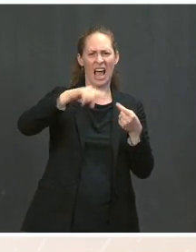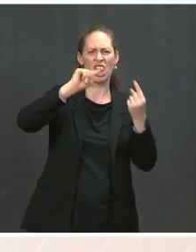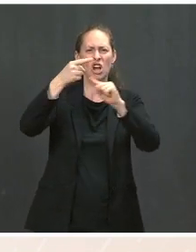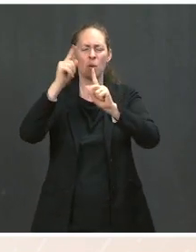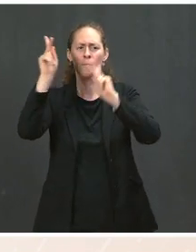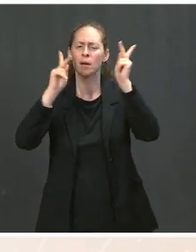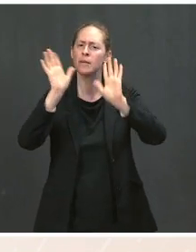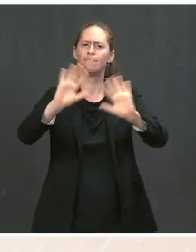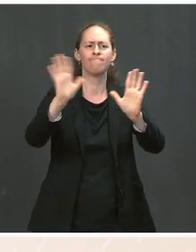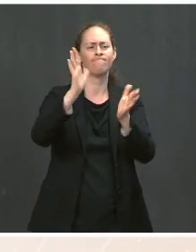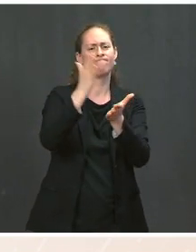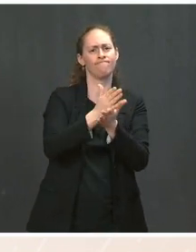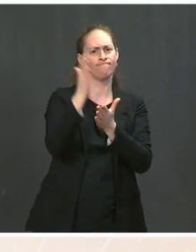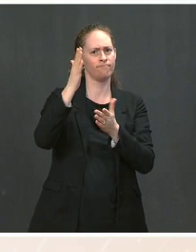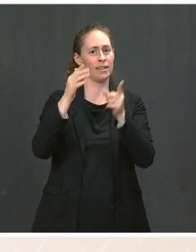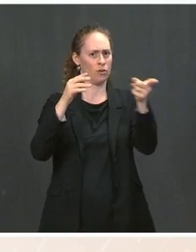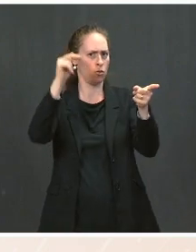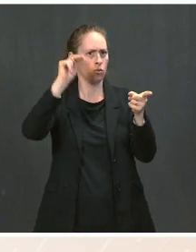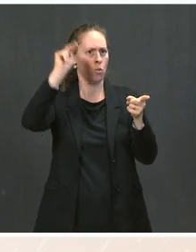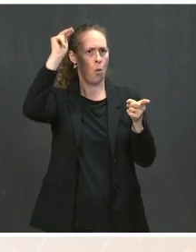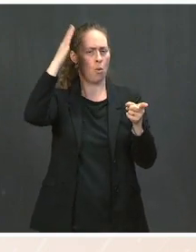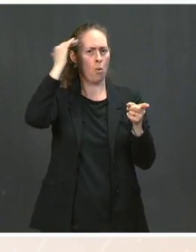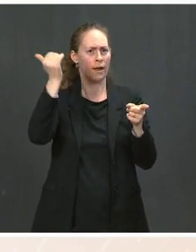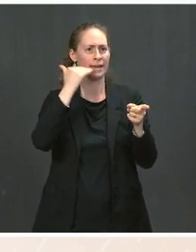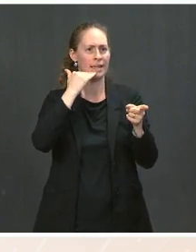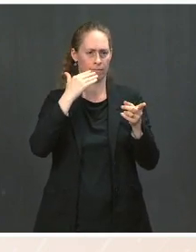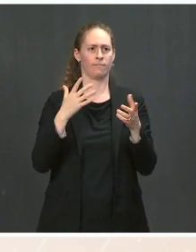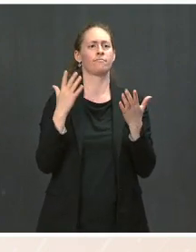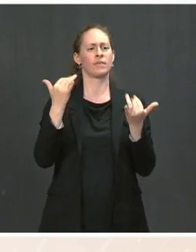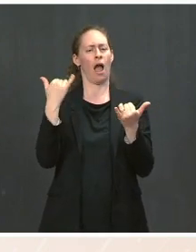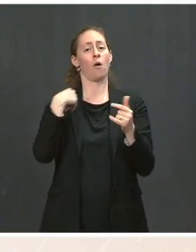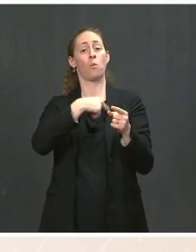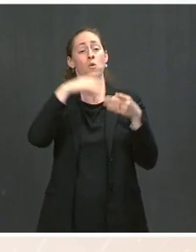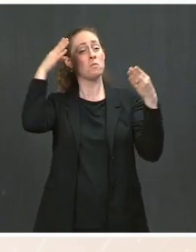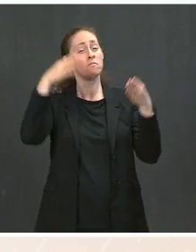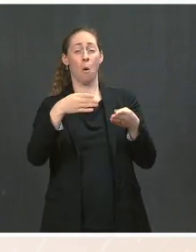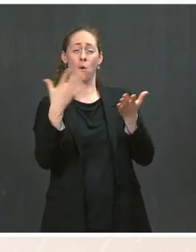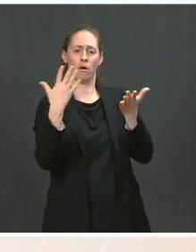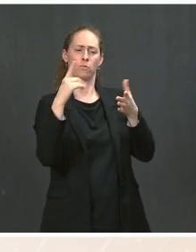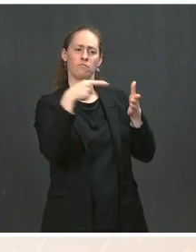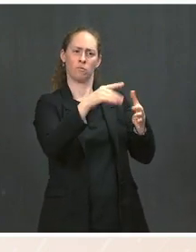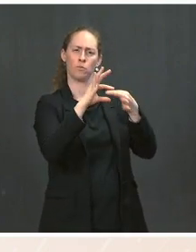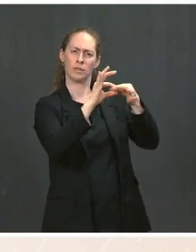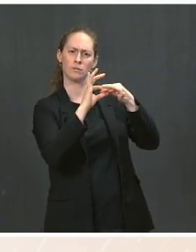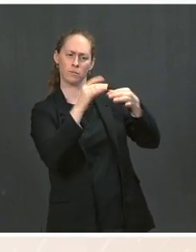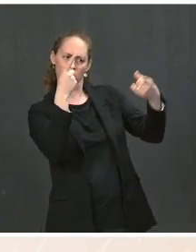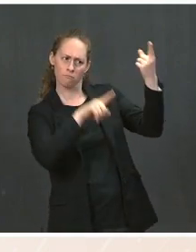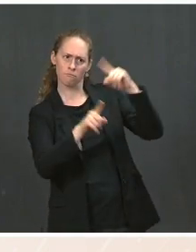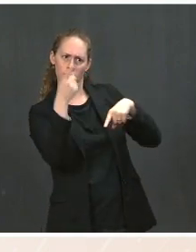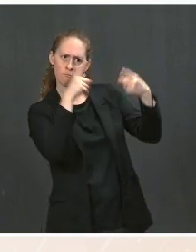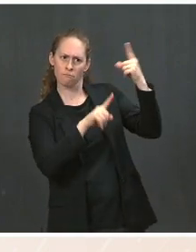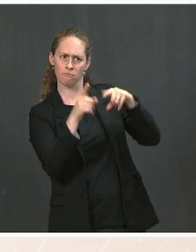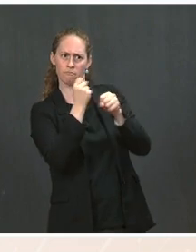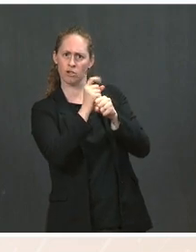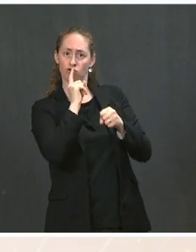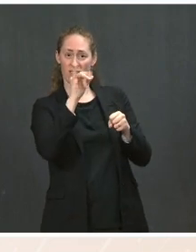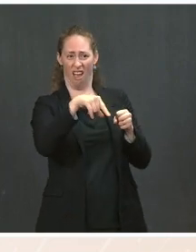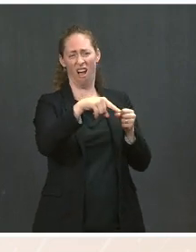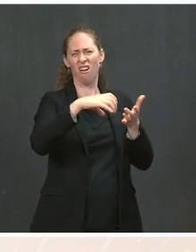So I would say these relationships have a range of areas of cooperation. It's an opportunity to discuss those issues in person,